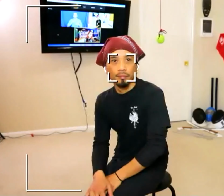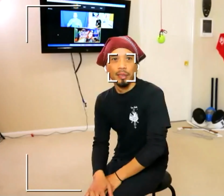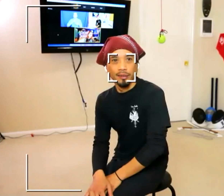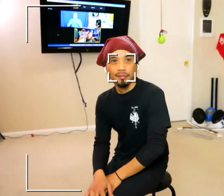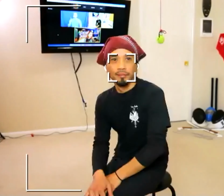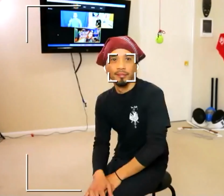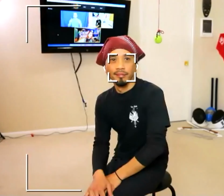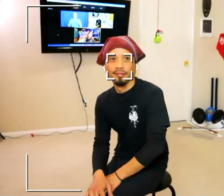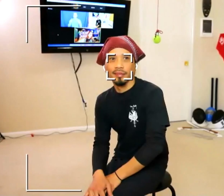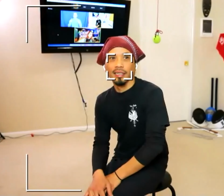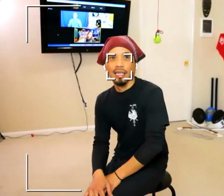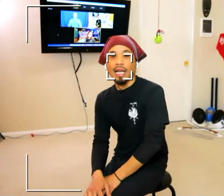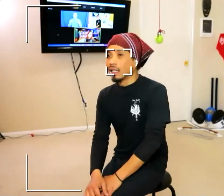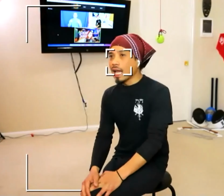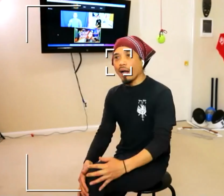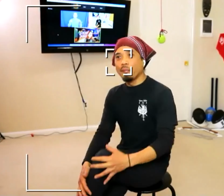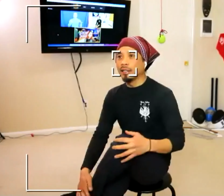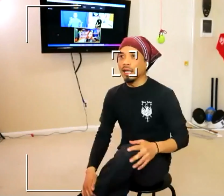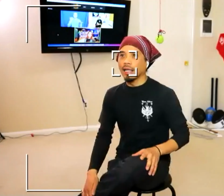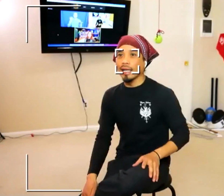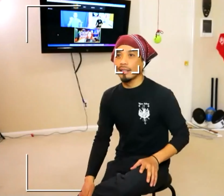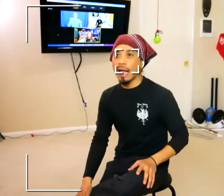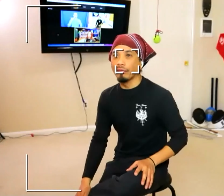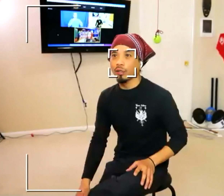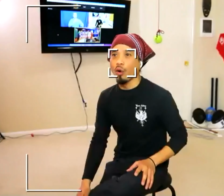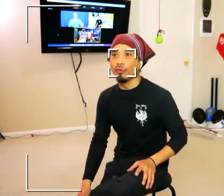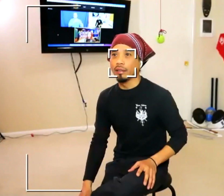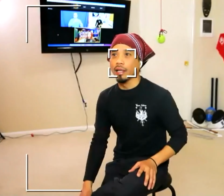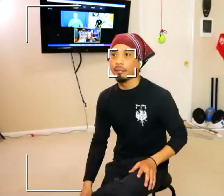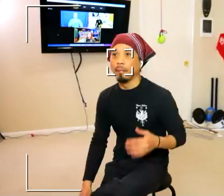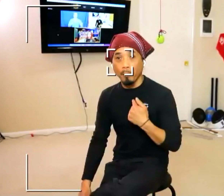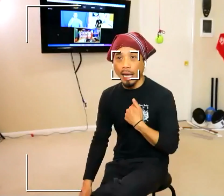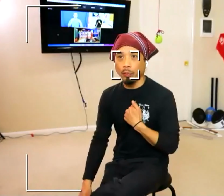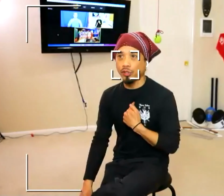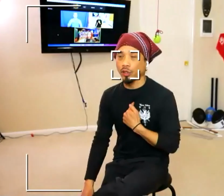ARE THERE ANY PROJECTS THAT FELLOW PINOYS MIGHT GET INTO?